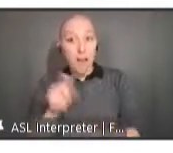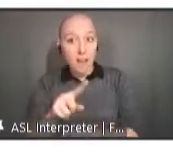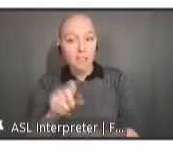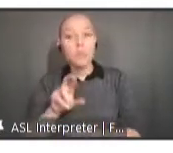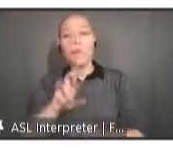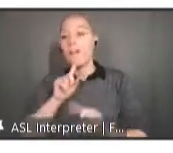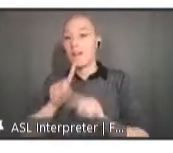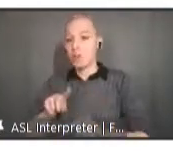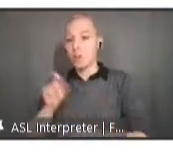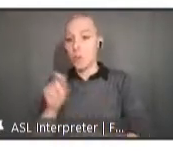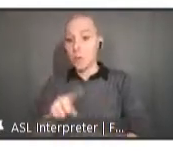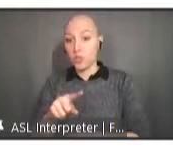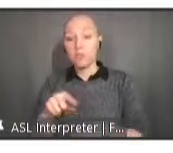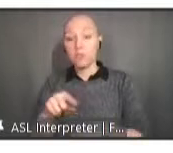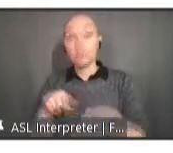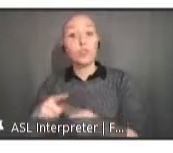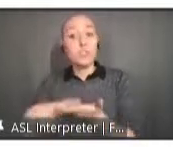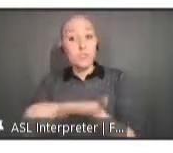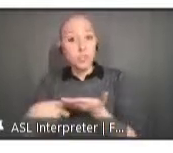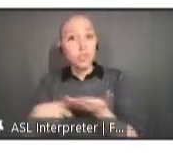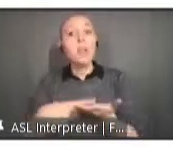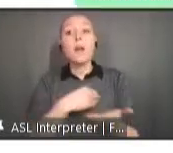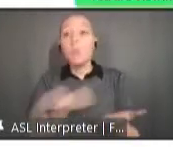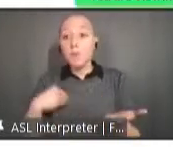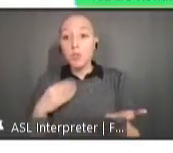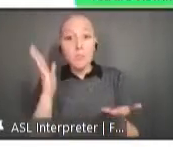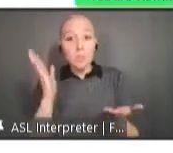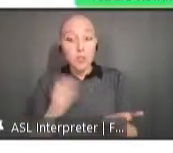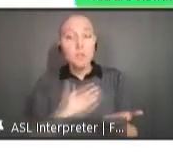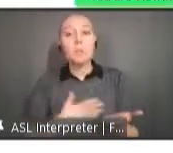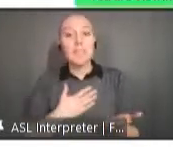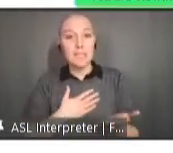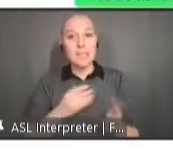speakers identify themselves before speaking if I didn't acknowledge you by name in giving